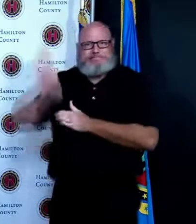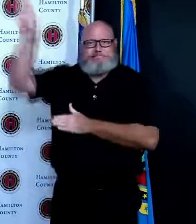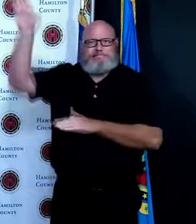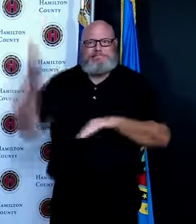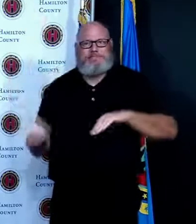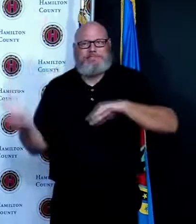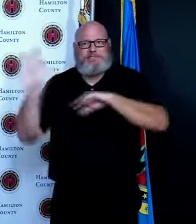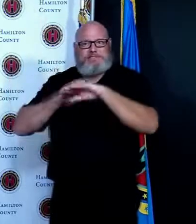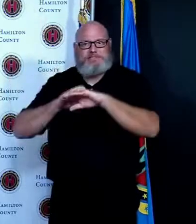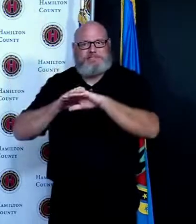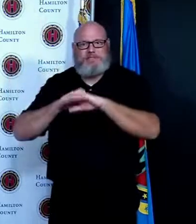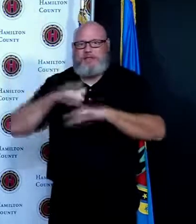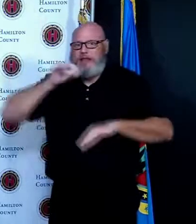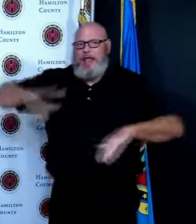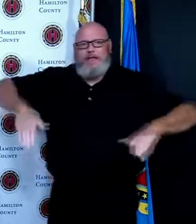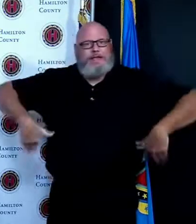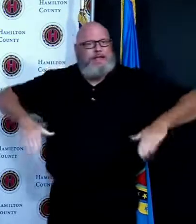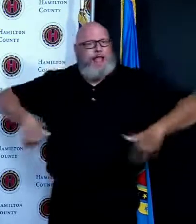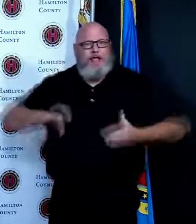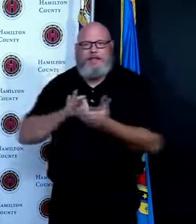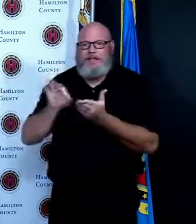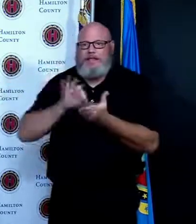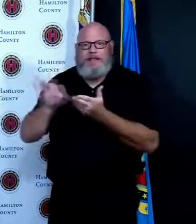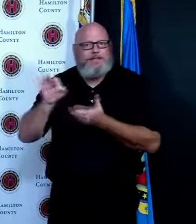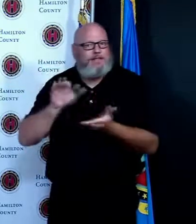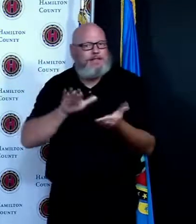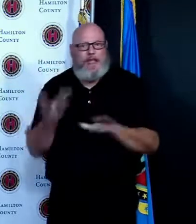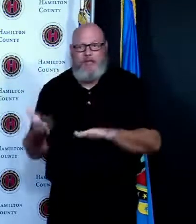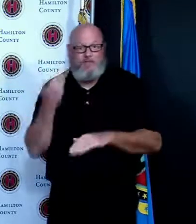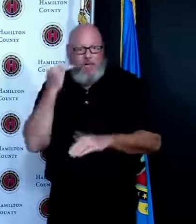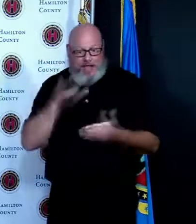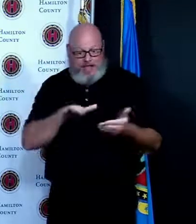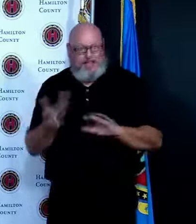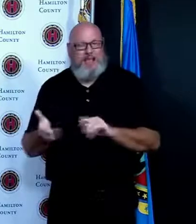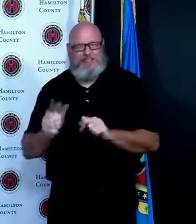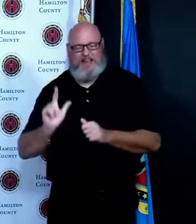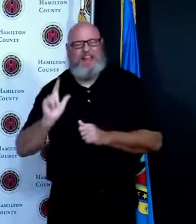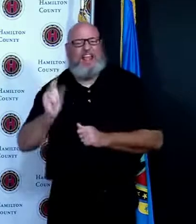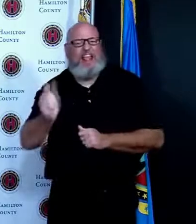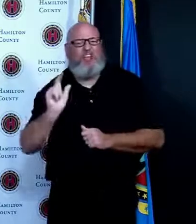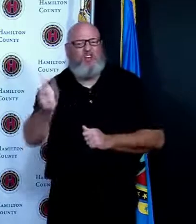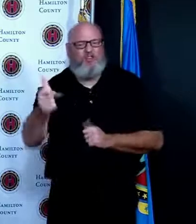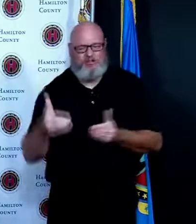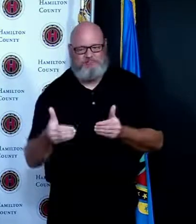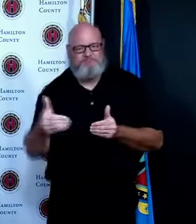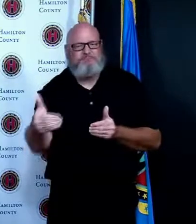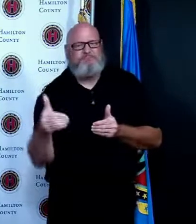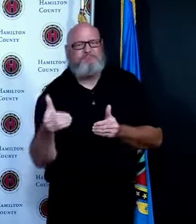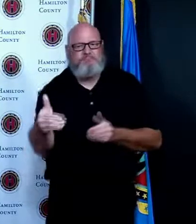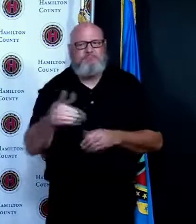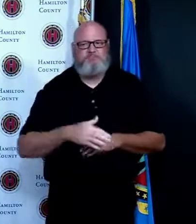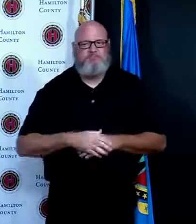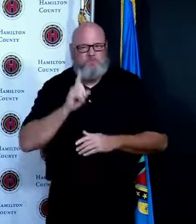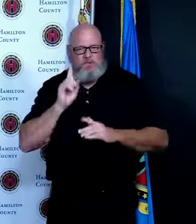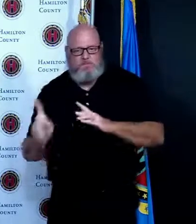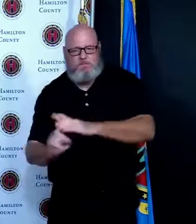we expect those to go up here in the next couple weeks as well as fall and winter begin we should